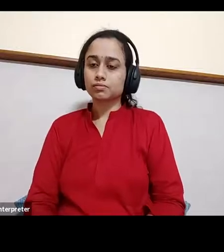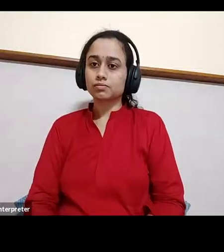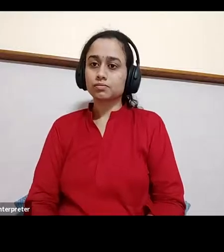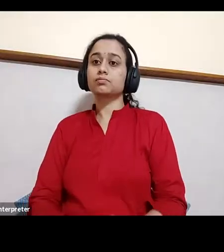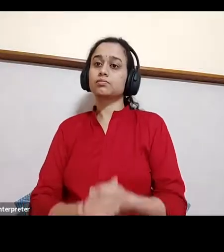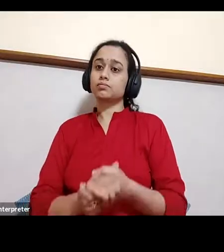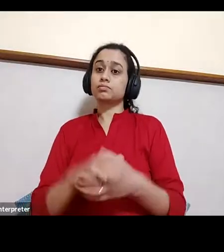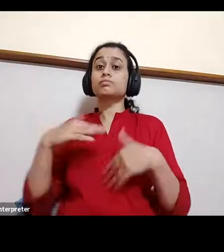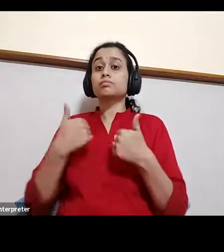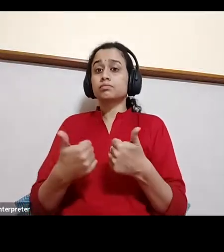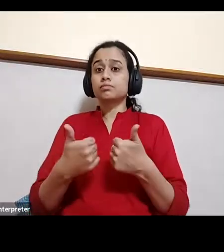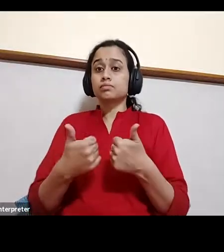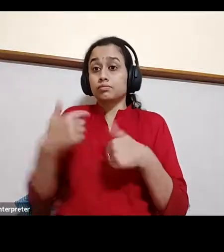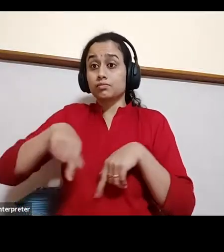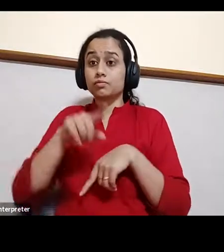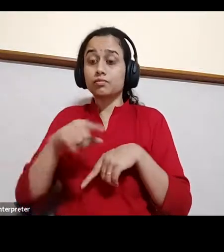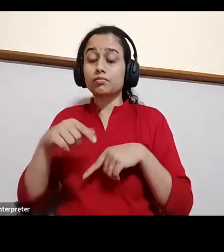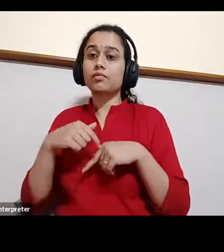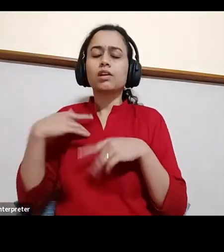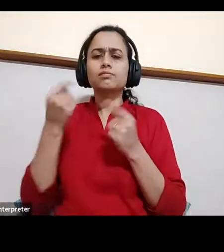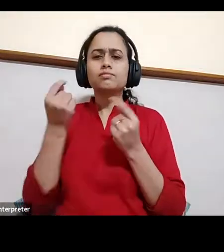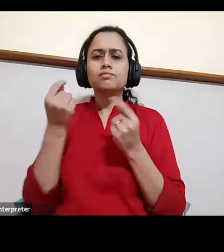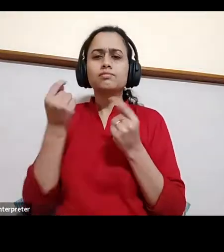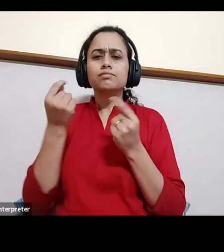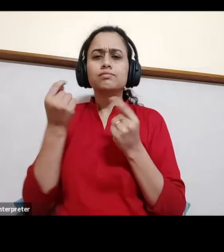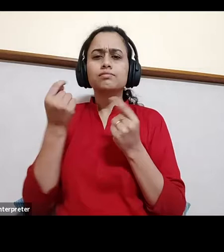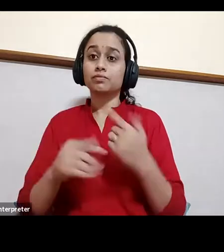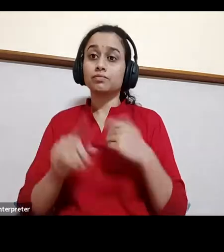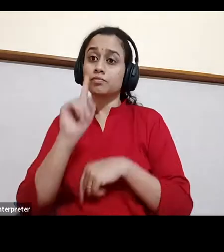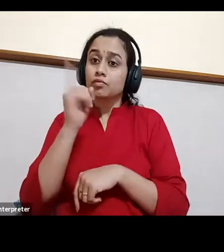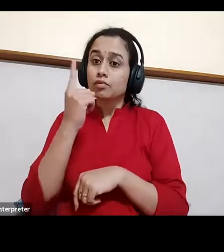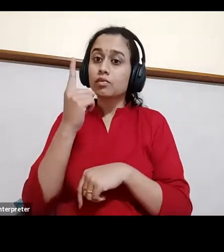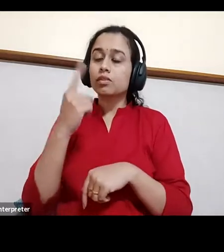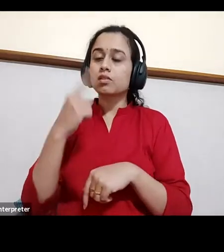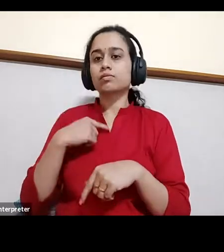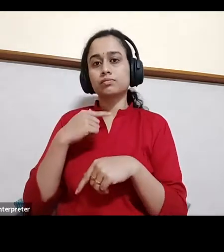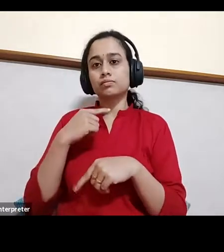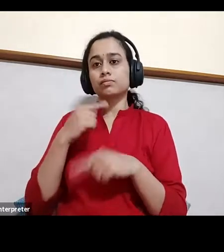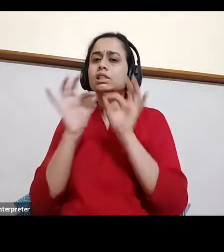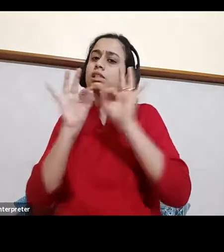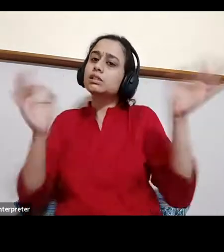so as we've faithfully hinted this is just one perhaps simple way in which we can understand an